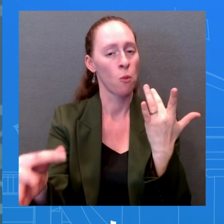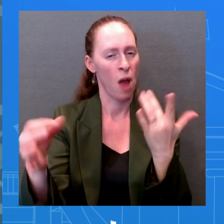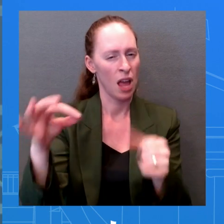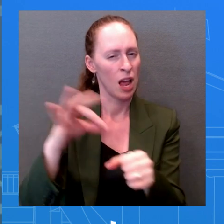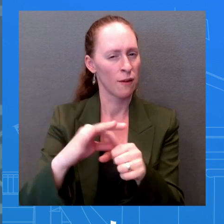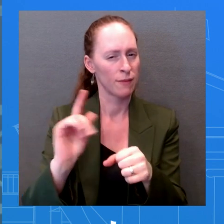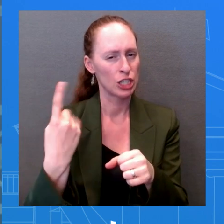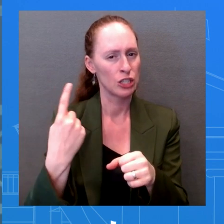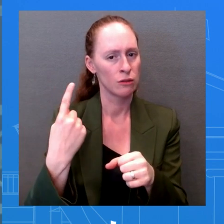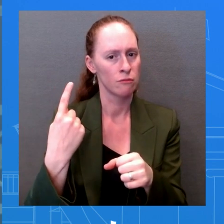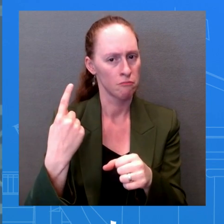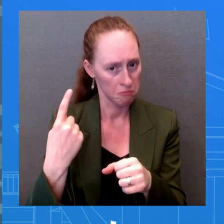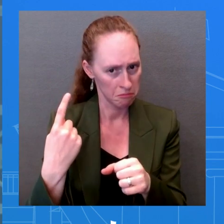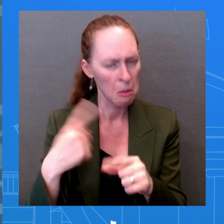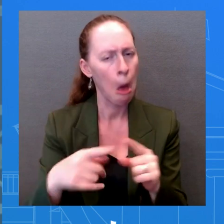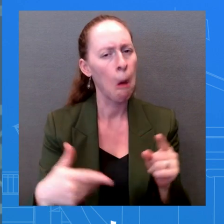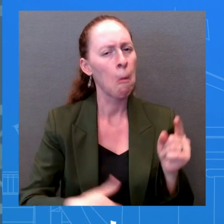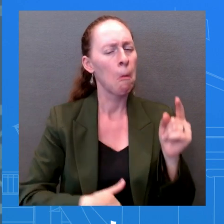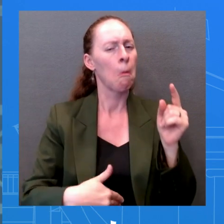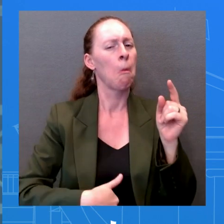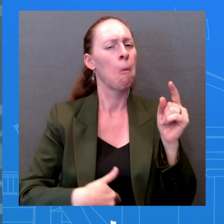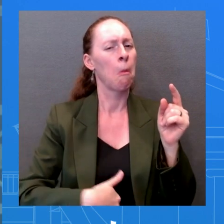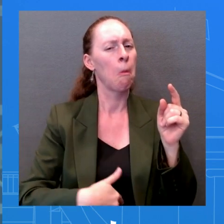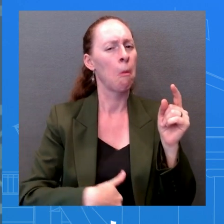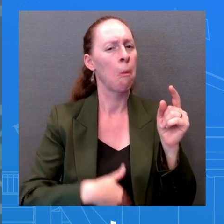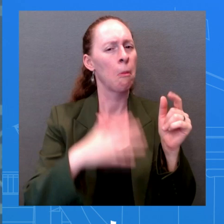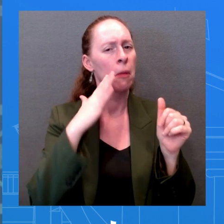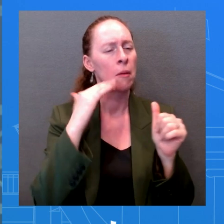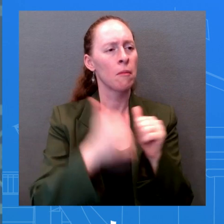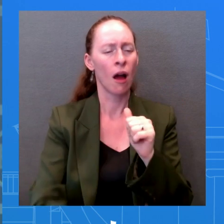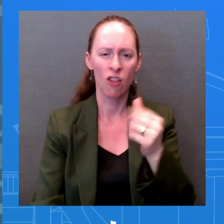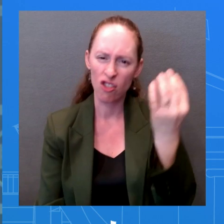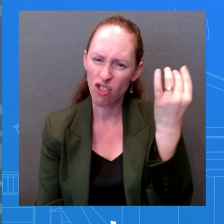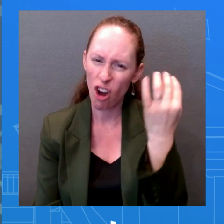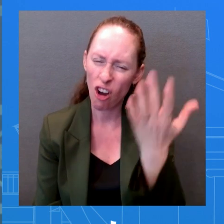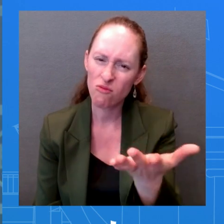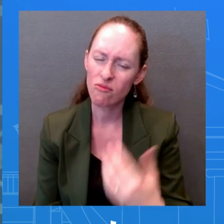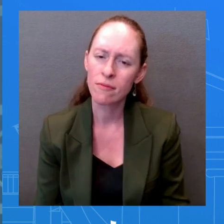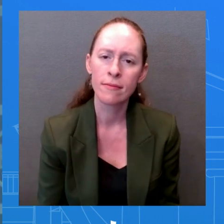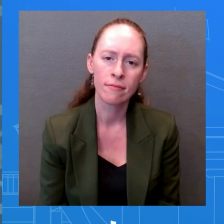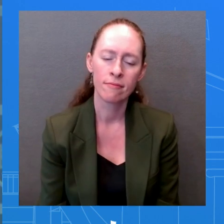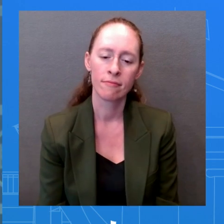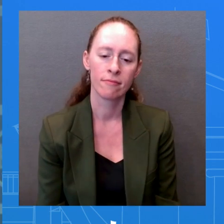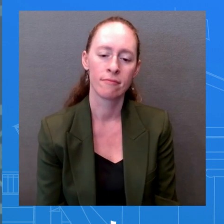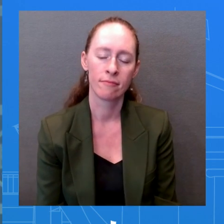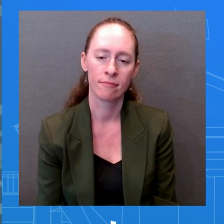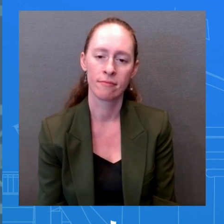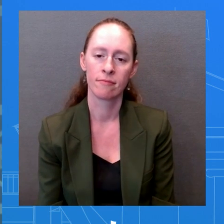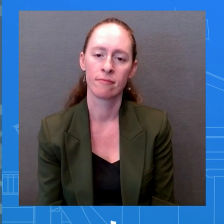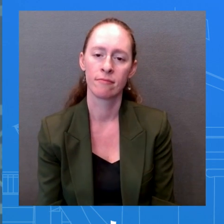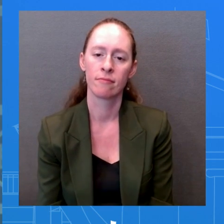Democrats, Republicans alike -- support marriage equality. And so we see that just across the board.